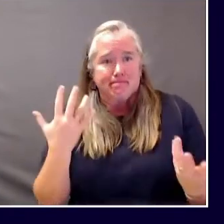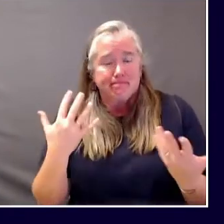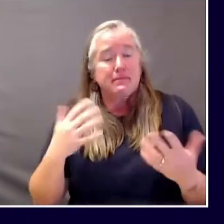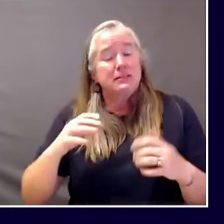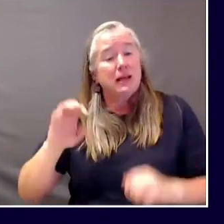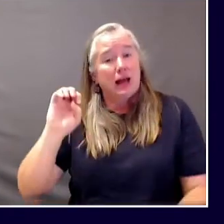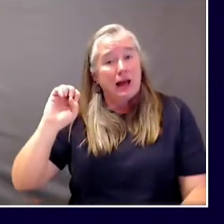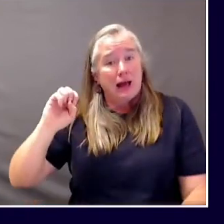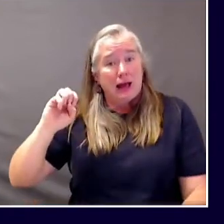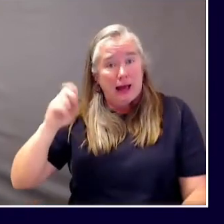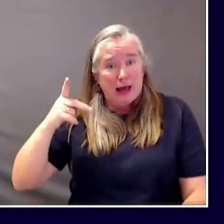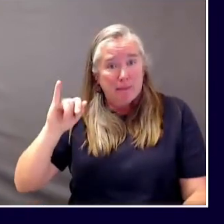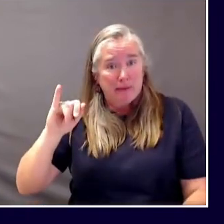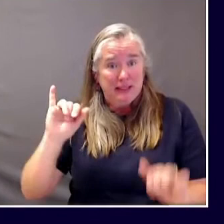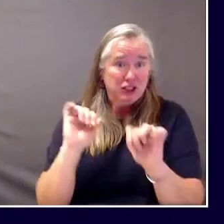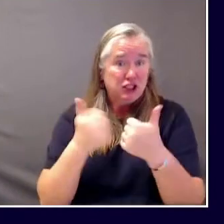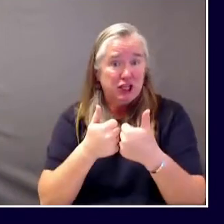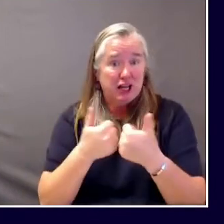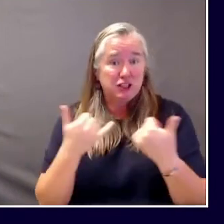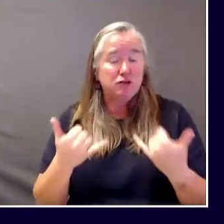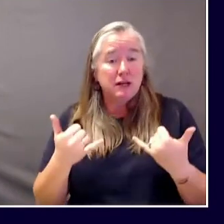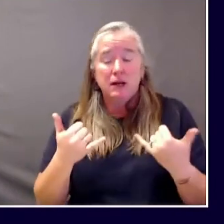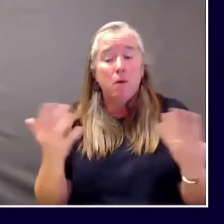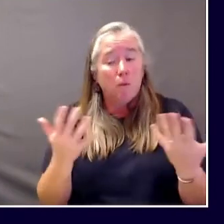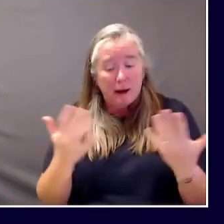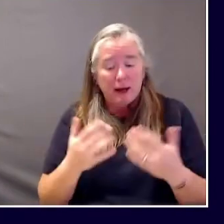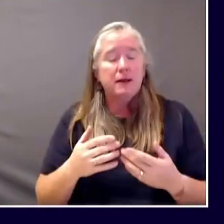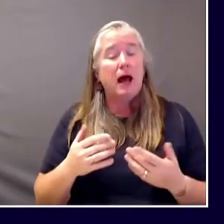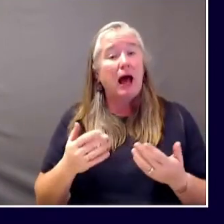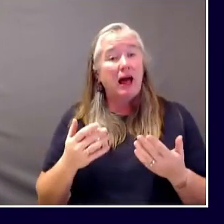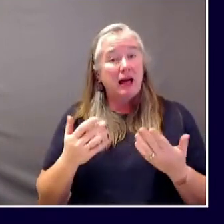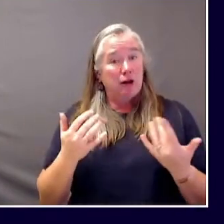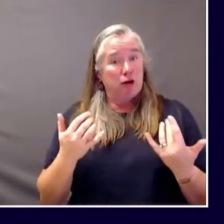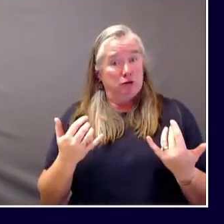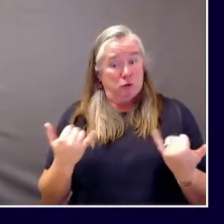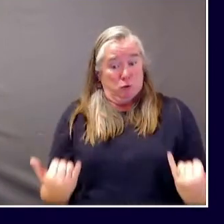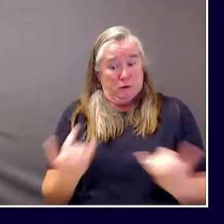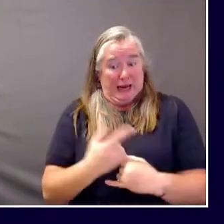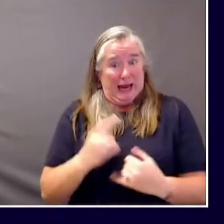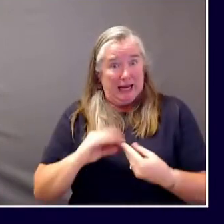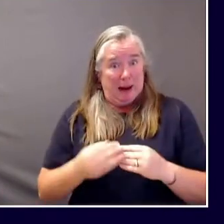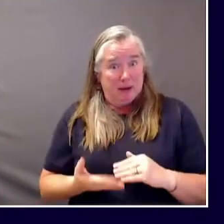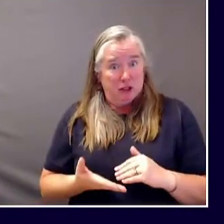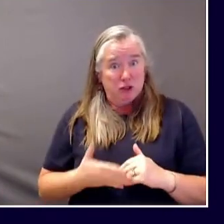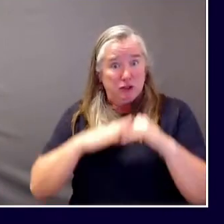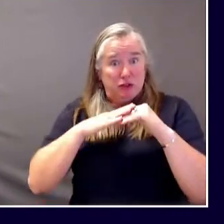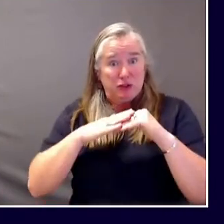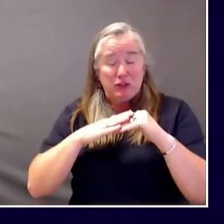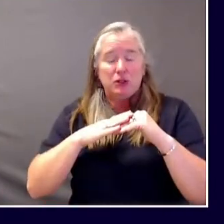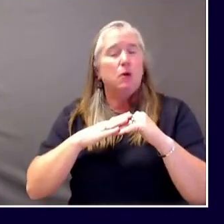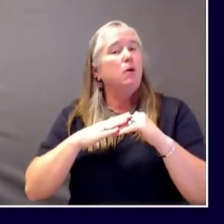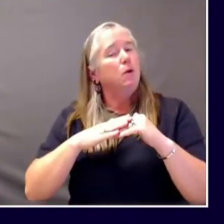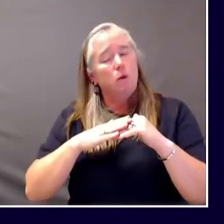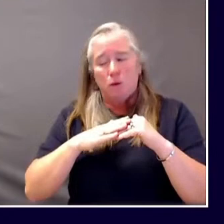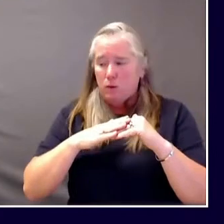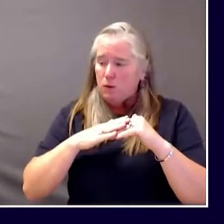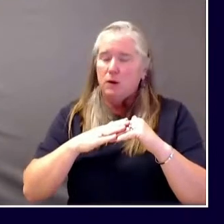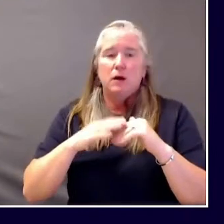now is that the levels of transmission that we are seeing